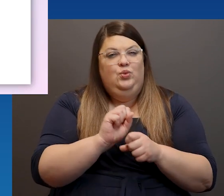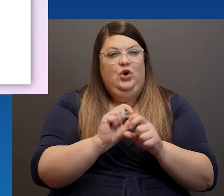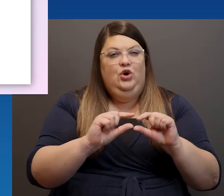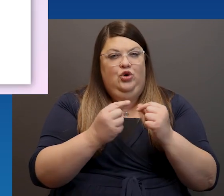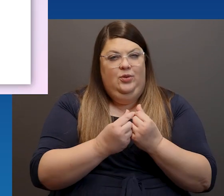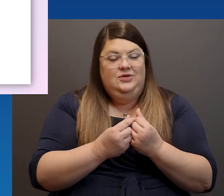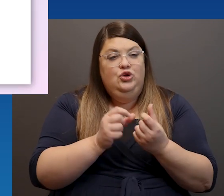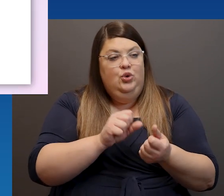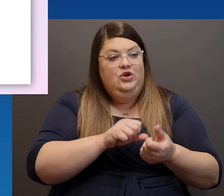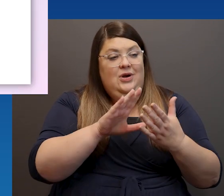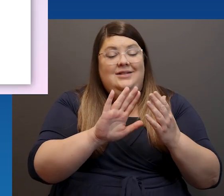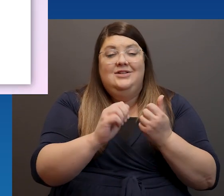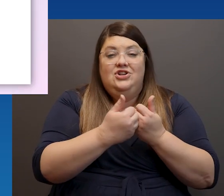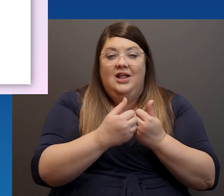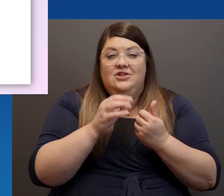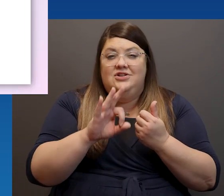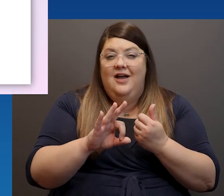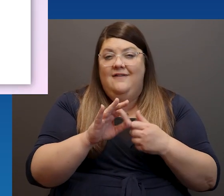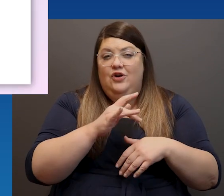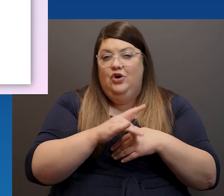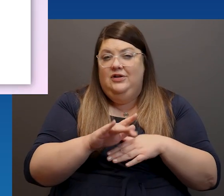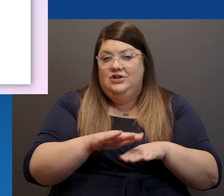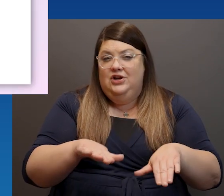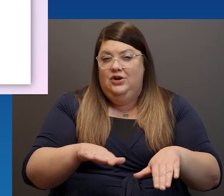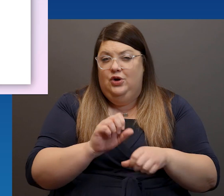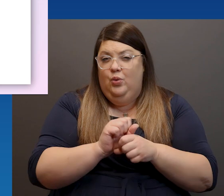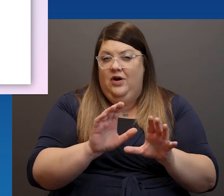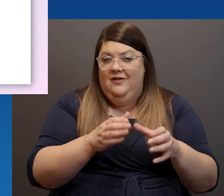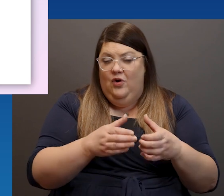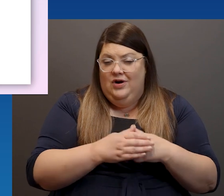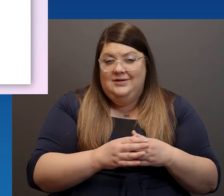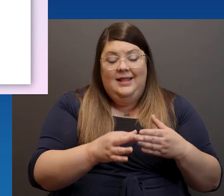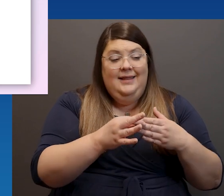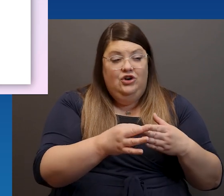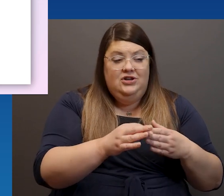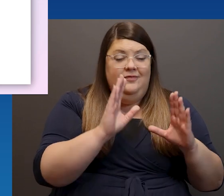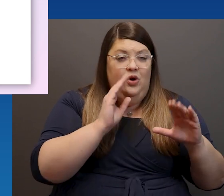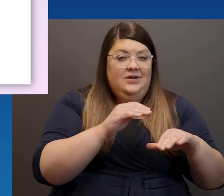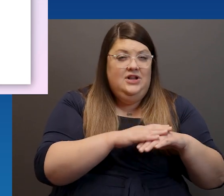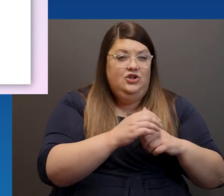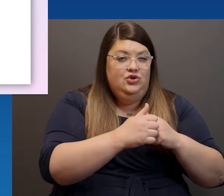of the early childhood workforce. Leadership focuses on structures for ongoing support